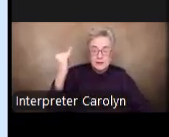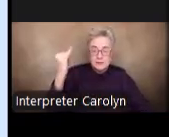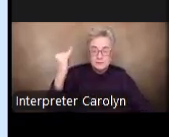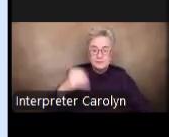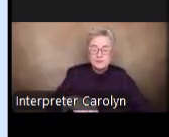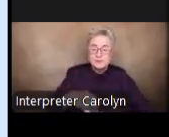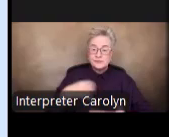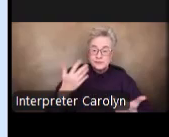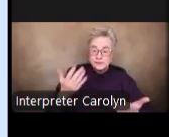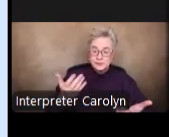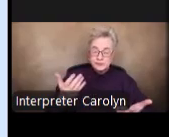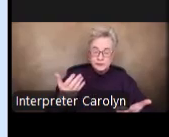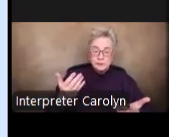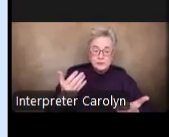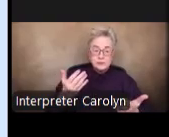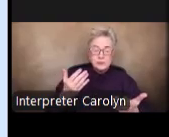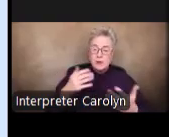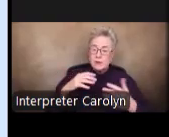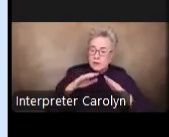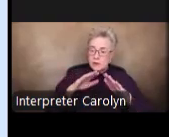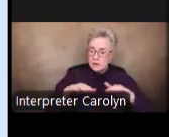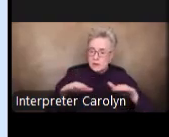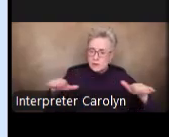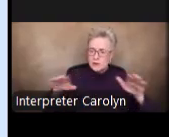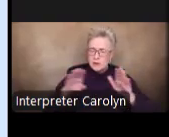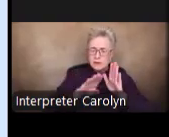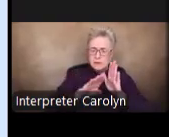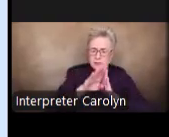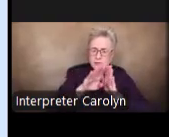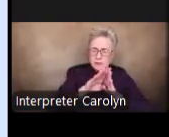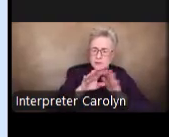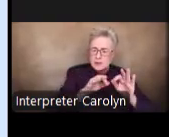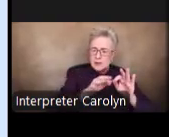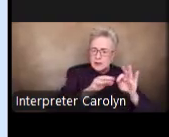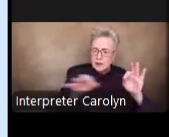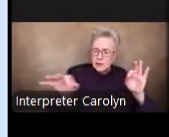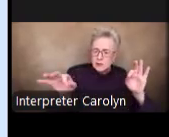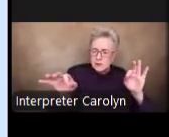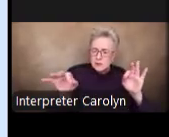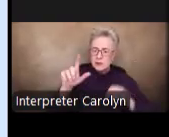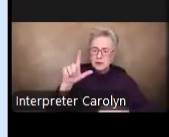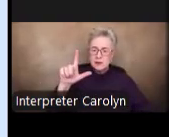So while kids are developing language, lexical selection is